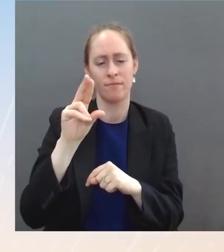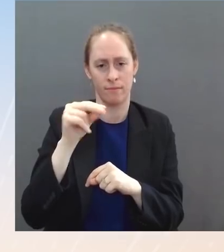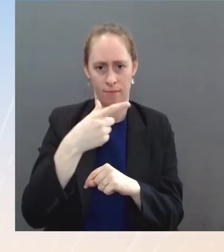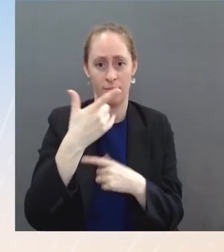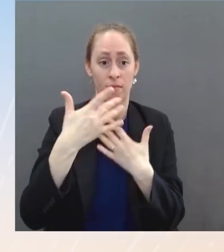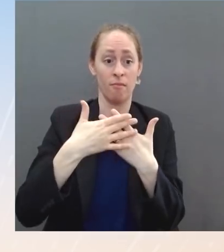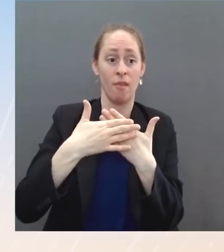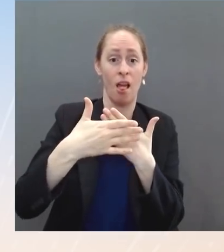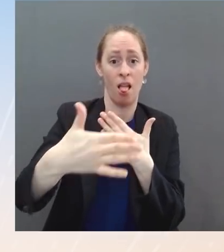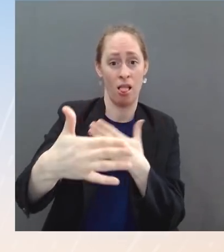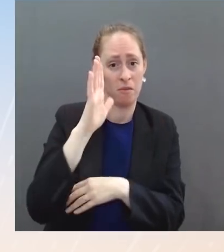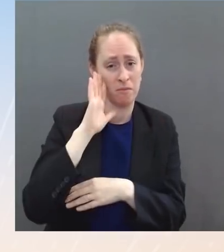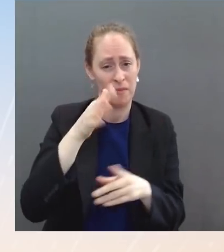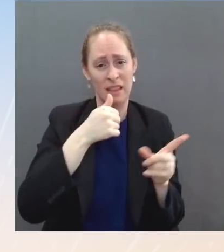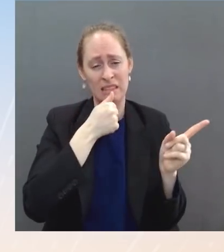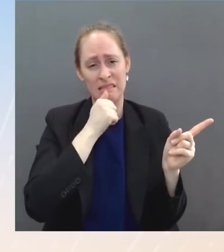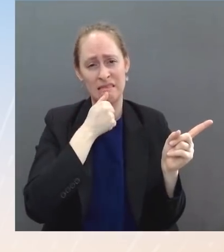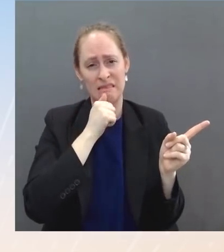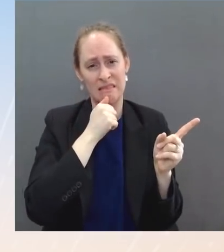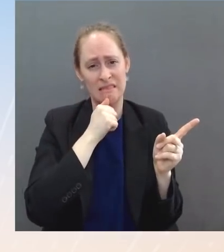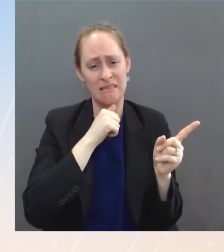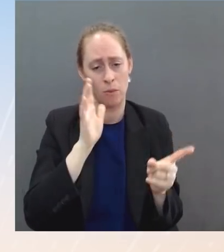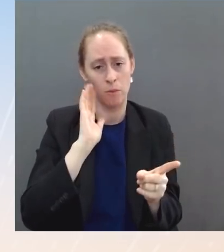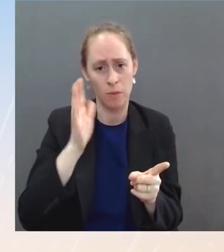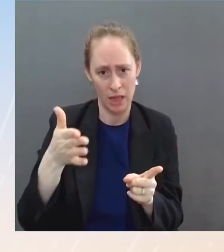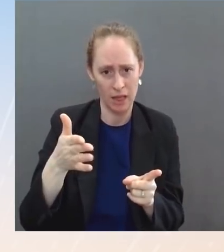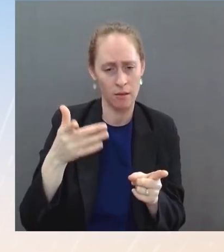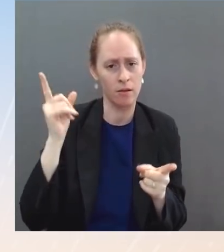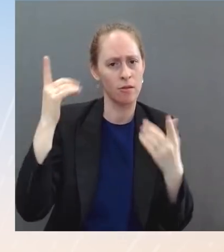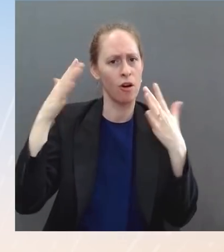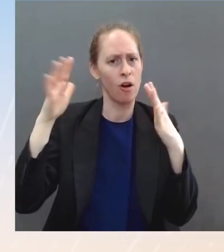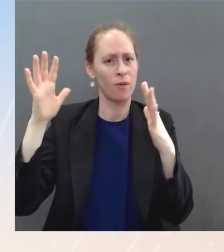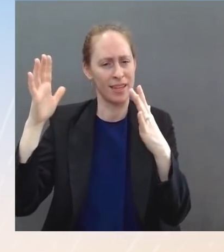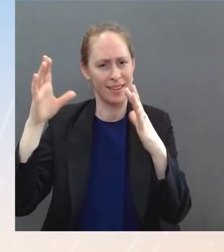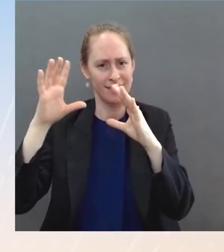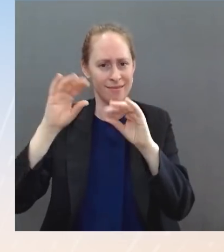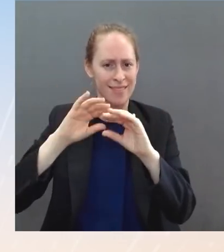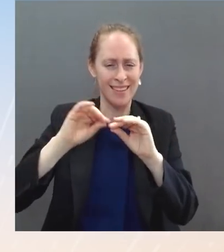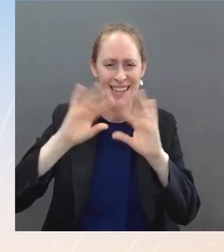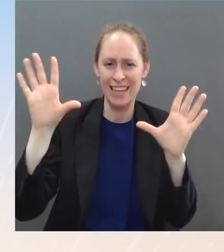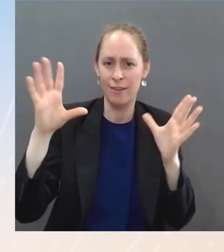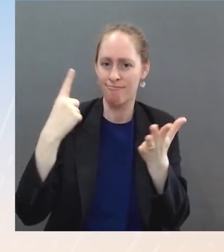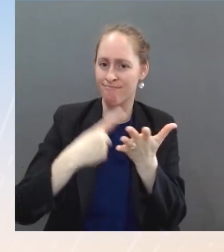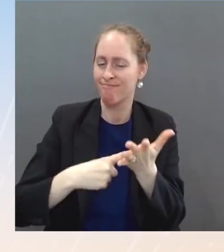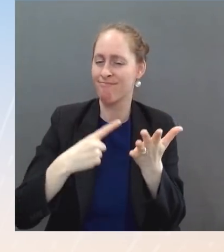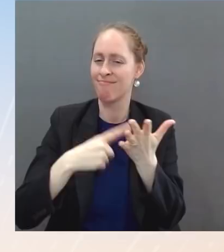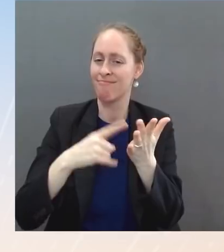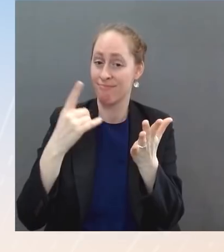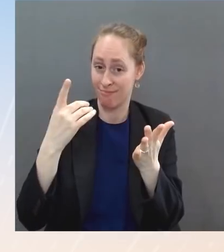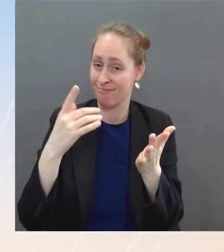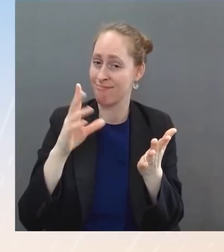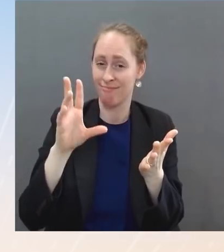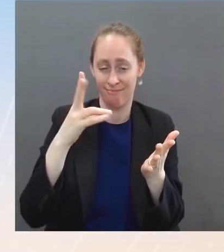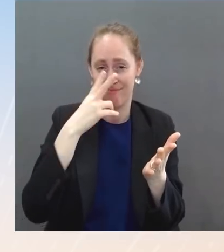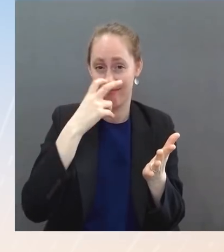we don't expect that that shift in behavior will be caused by sanctions overnight or in a week.